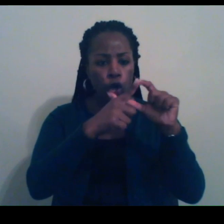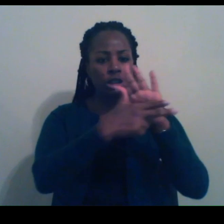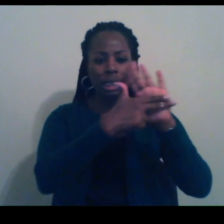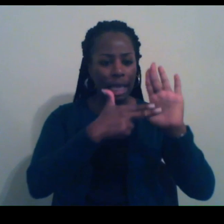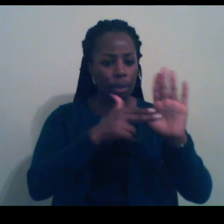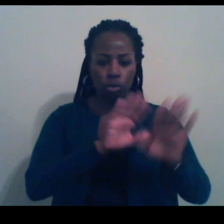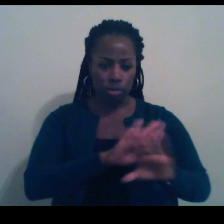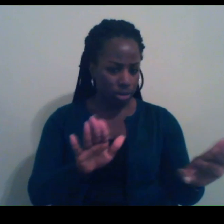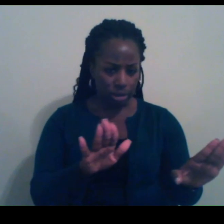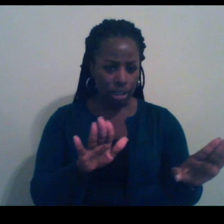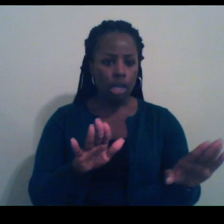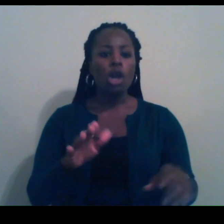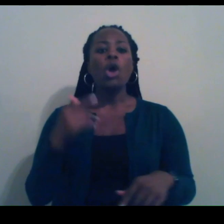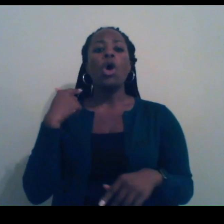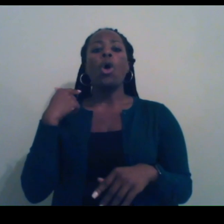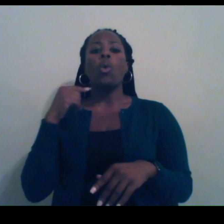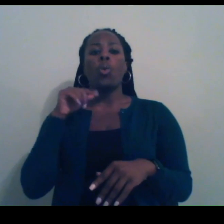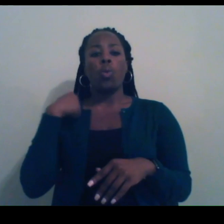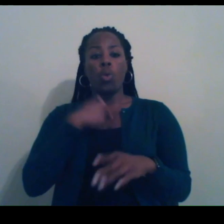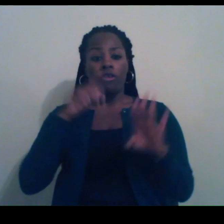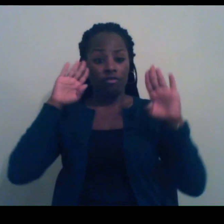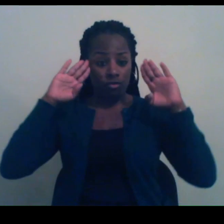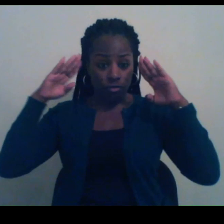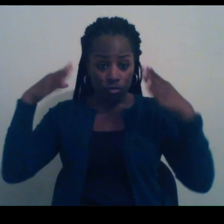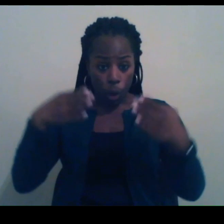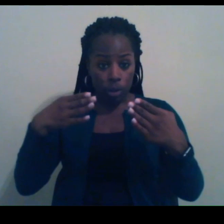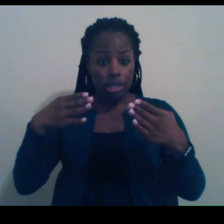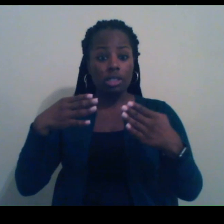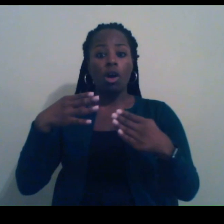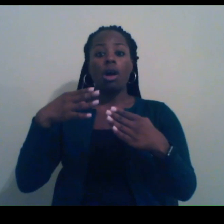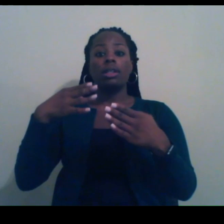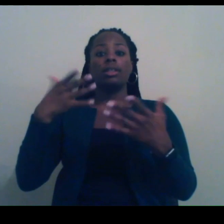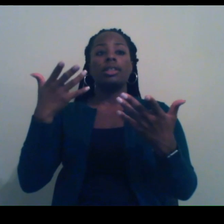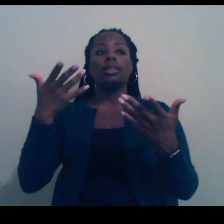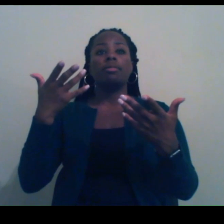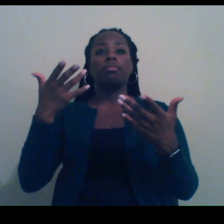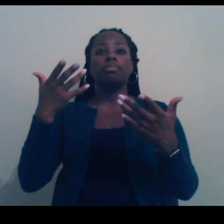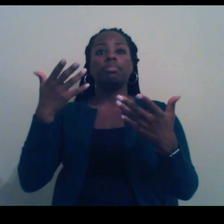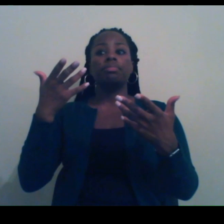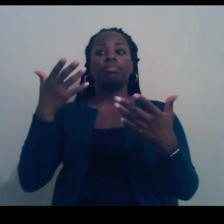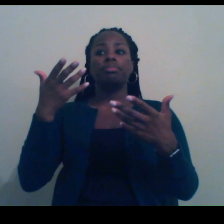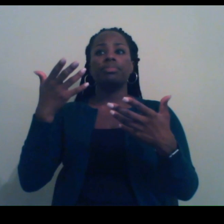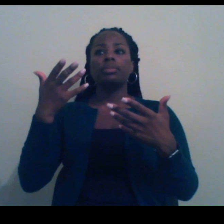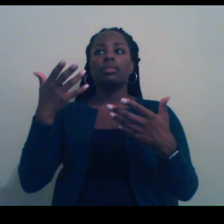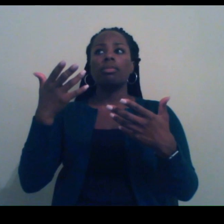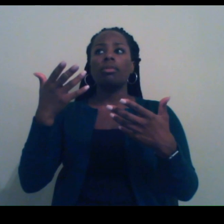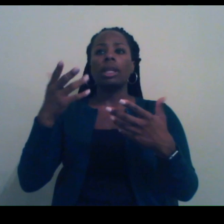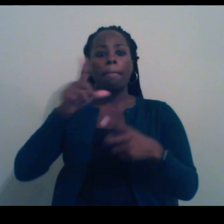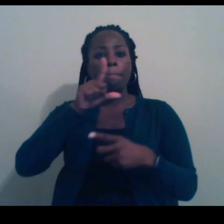point and so we're going to continue to focus on ensuring that we do all we can